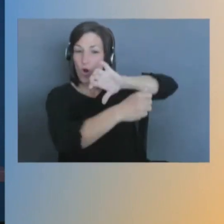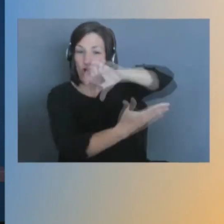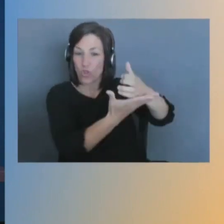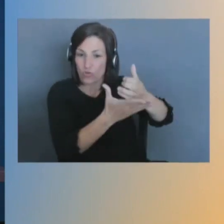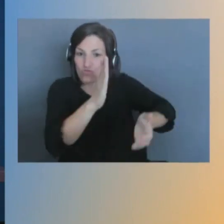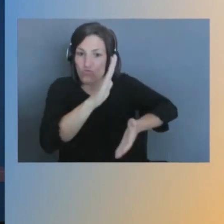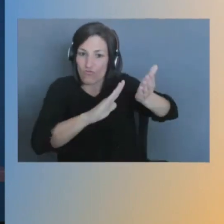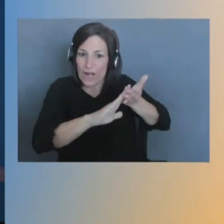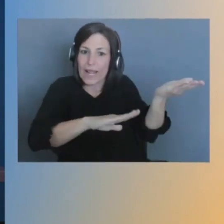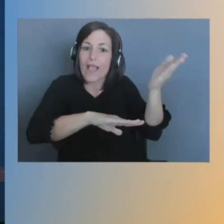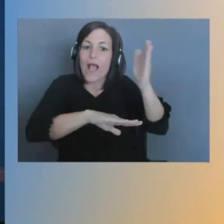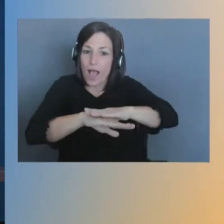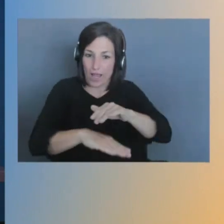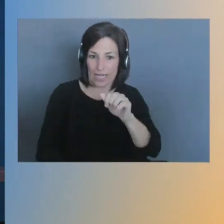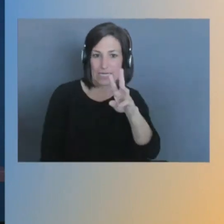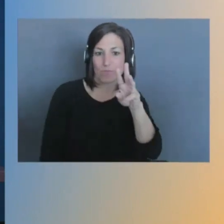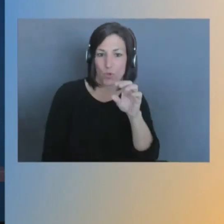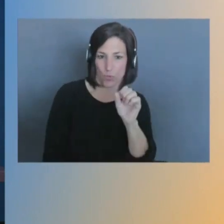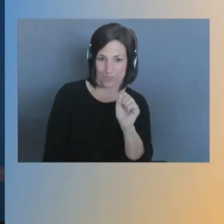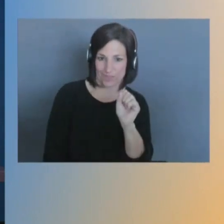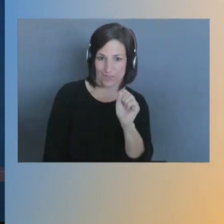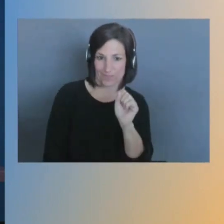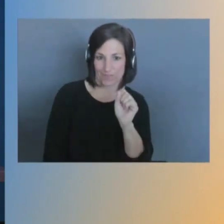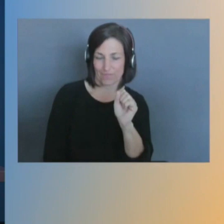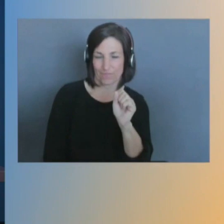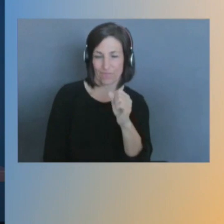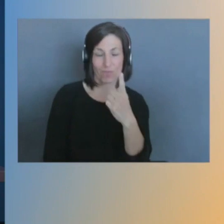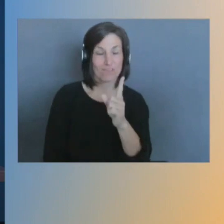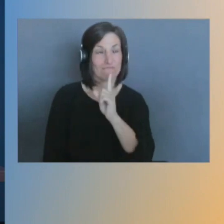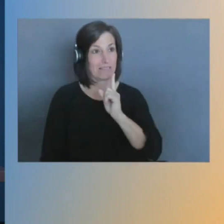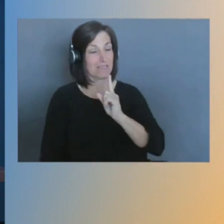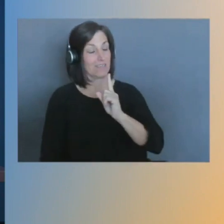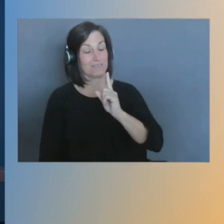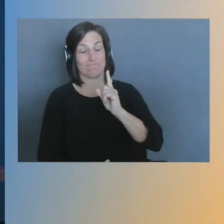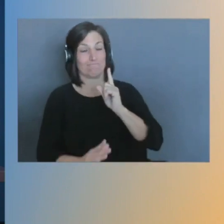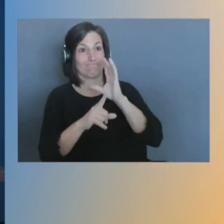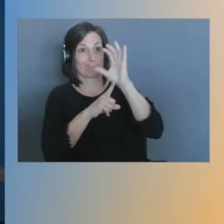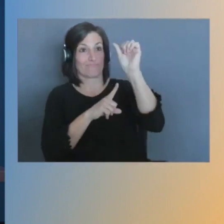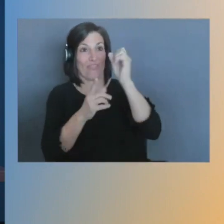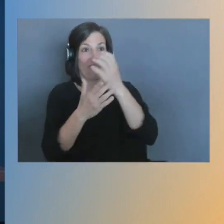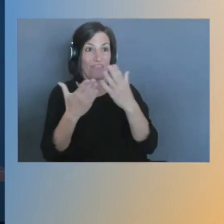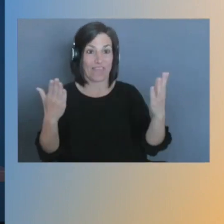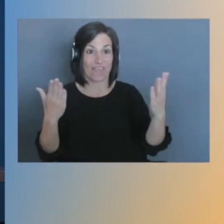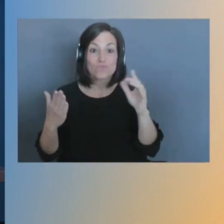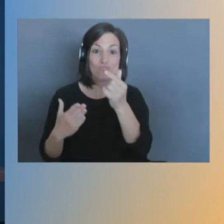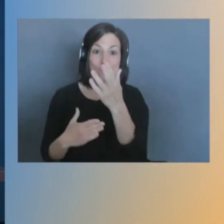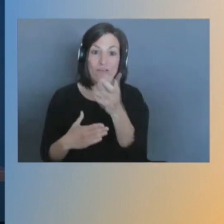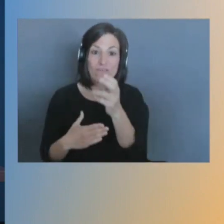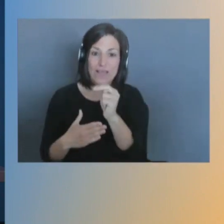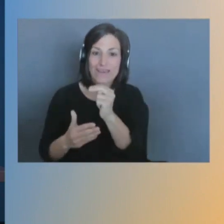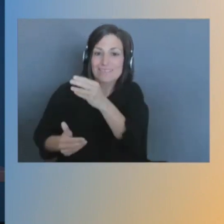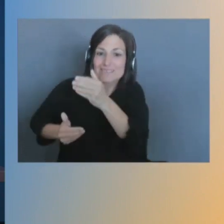and one of the most remarkable things I would say about Graviton has been the pace of innovation that we've seen from the Annapurna teams,